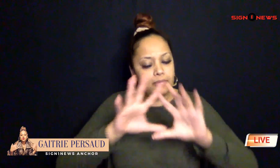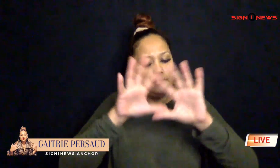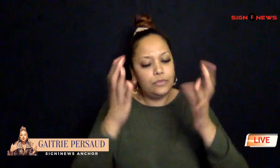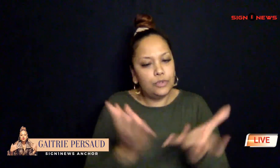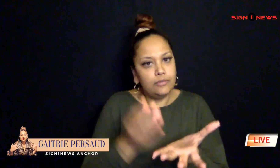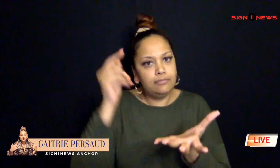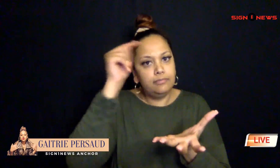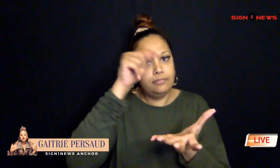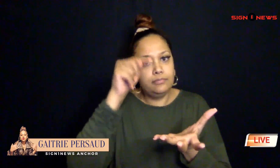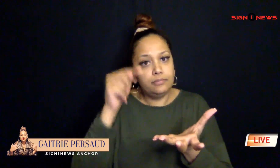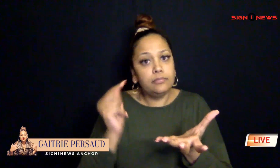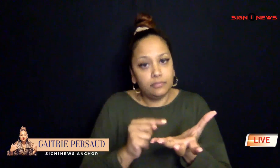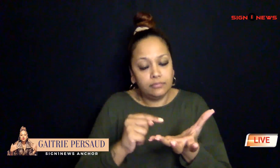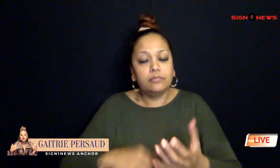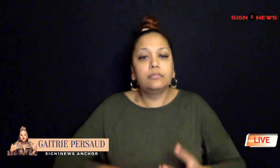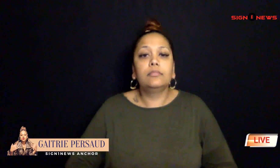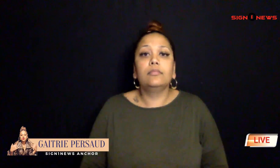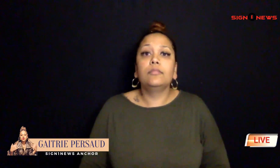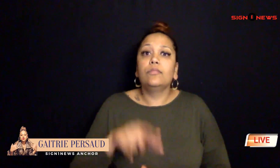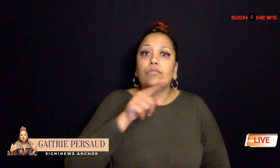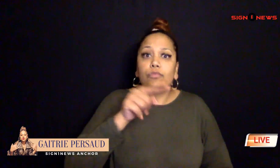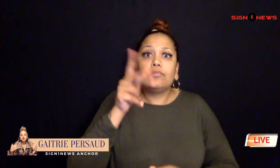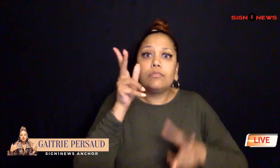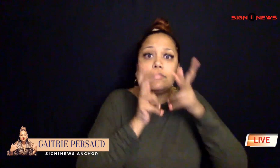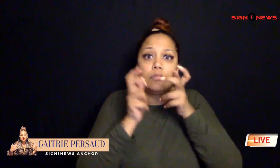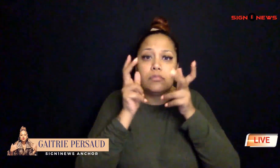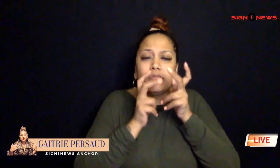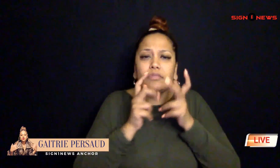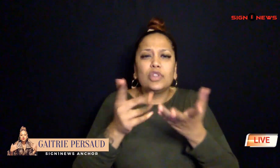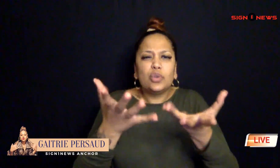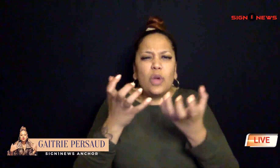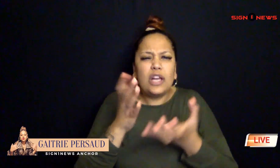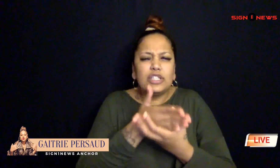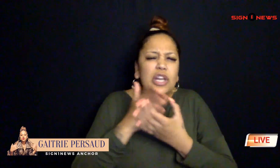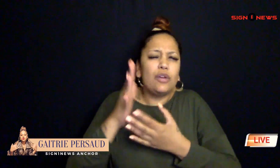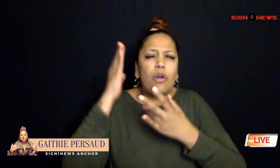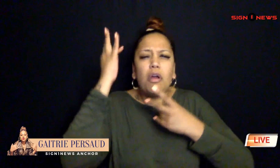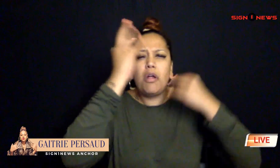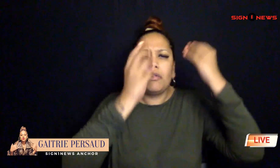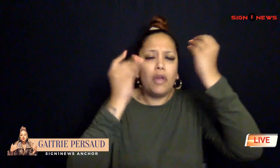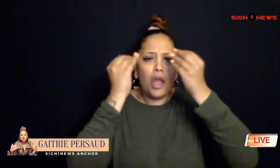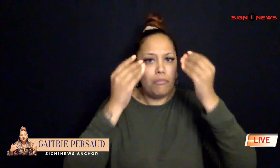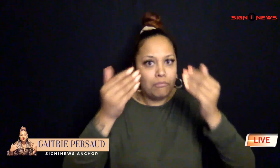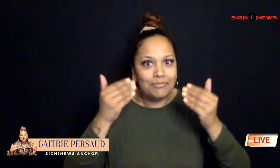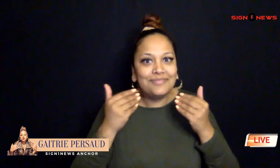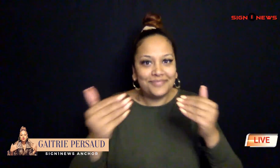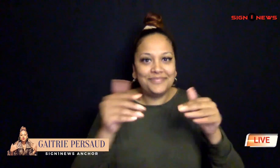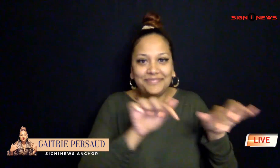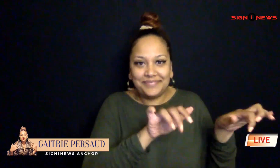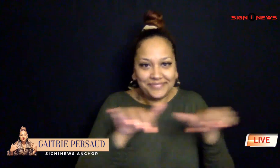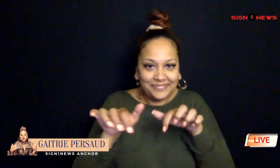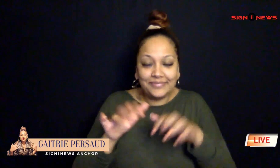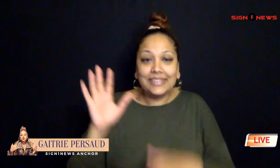stories making headlines today if you post an interesting comment during this update